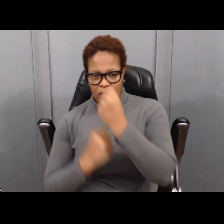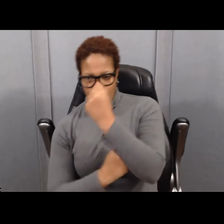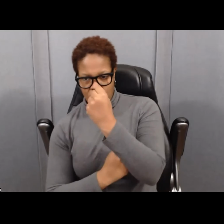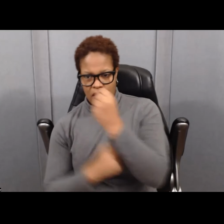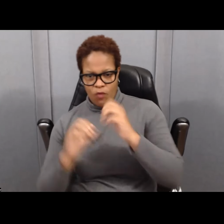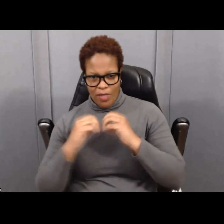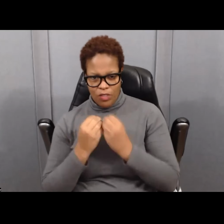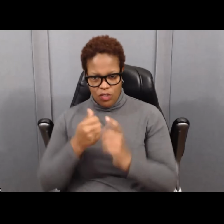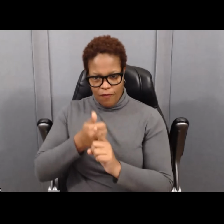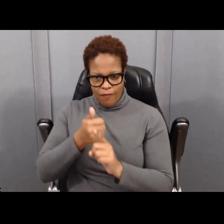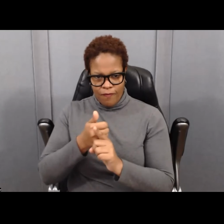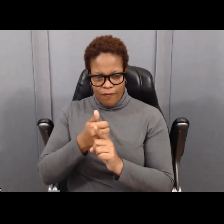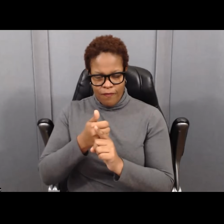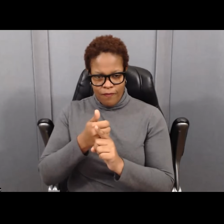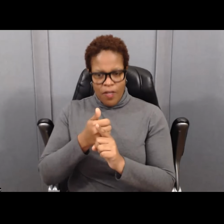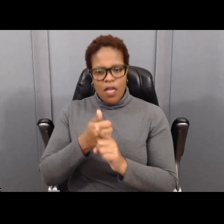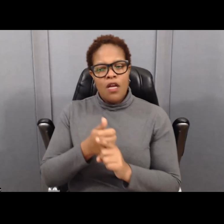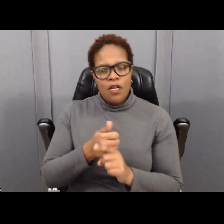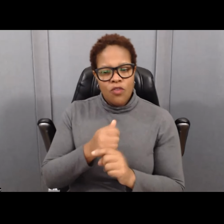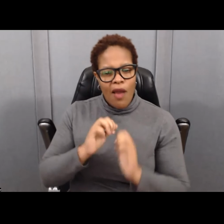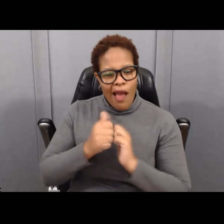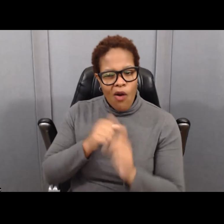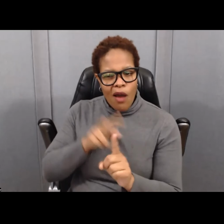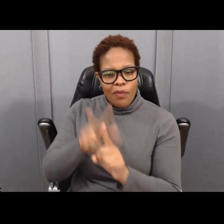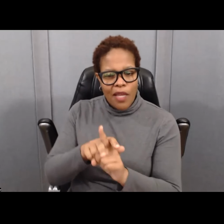So let's talk about how it applies to audio description, specifically.